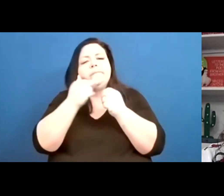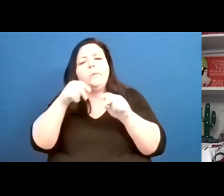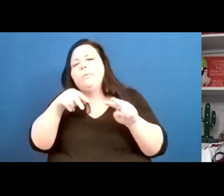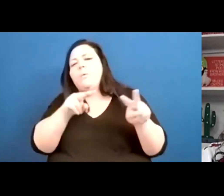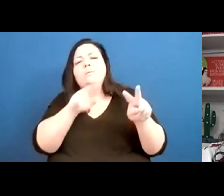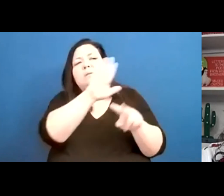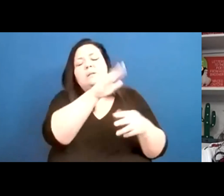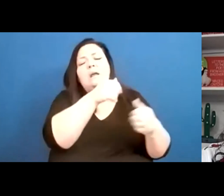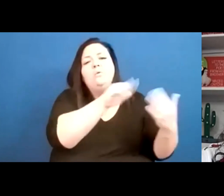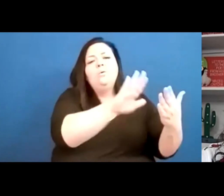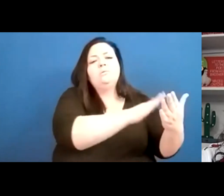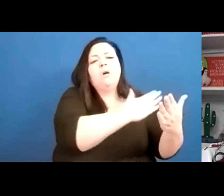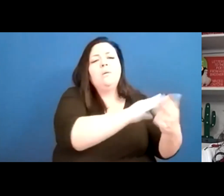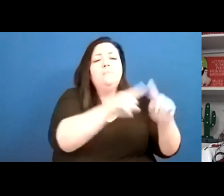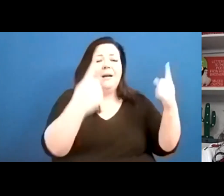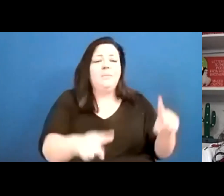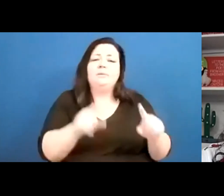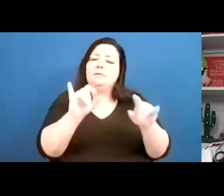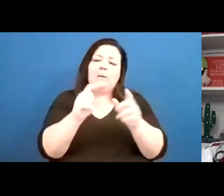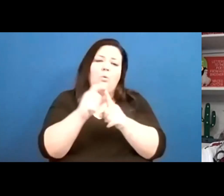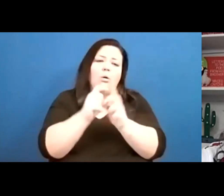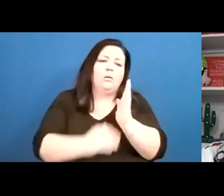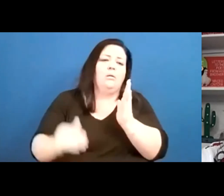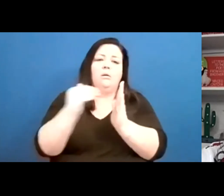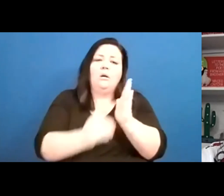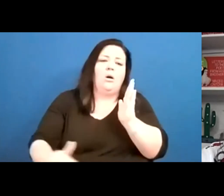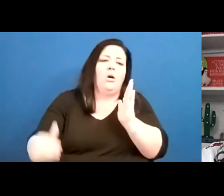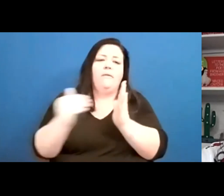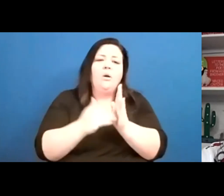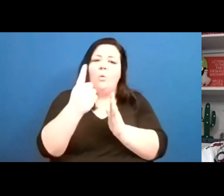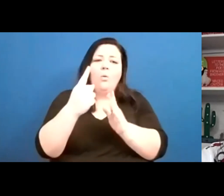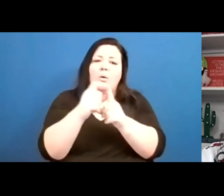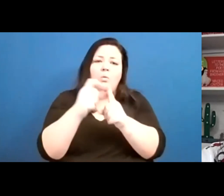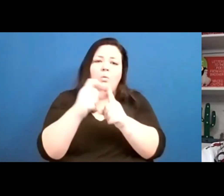but instead it was the same word over/ and over, one I could not form my lips over,/